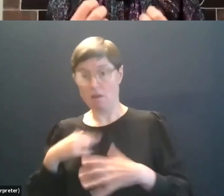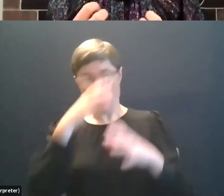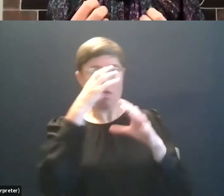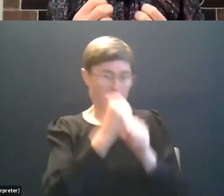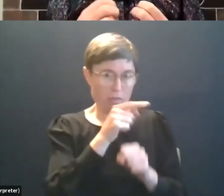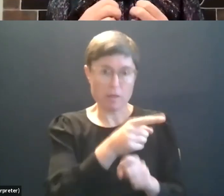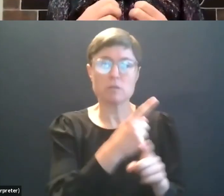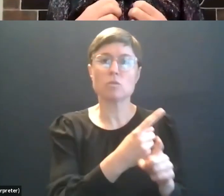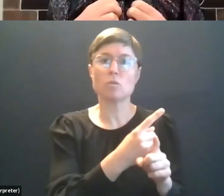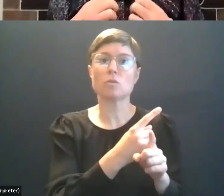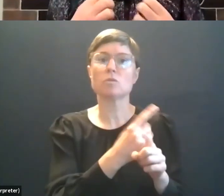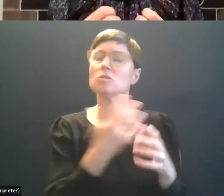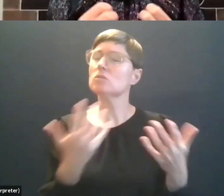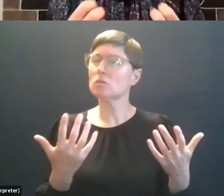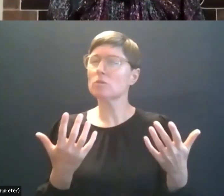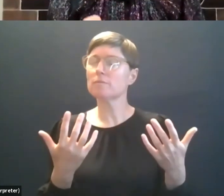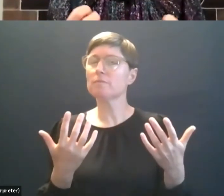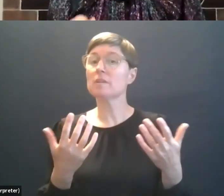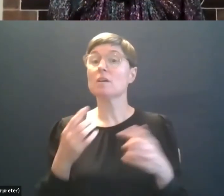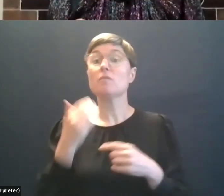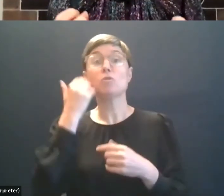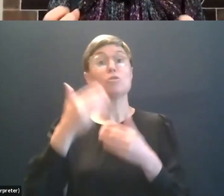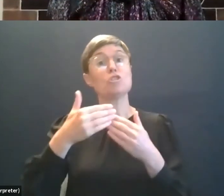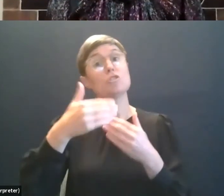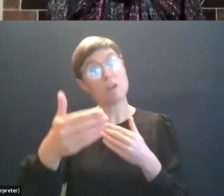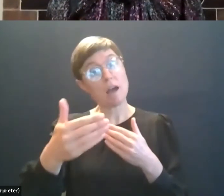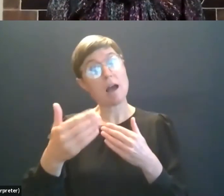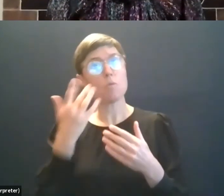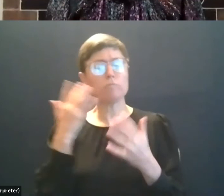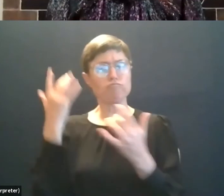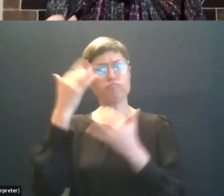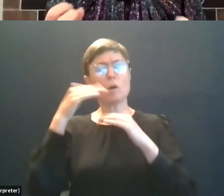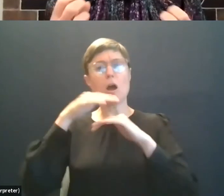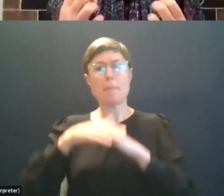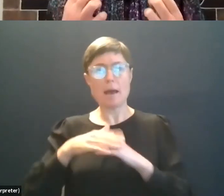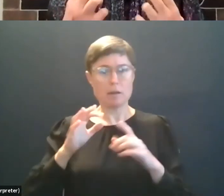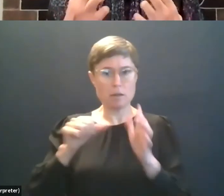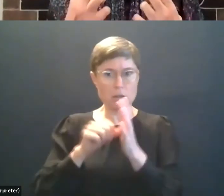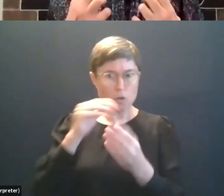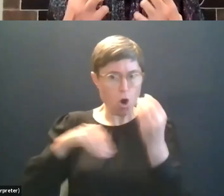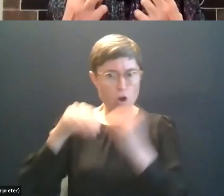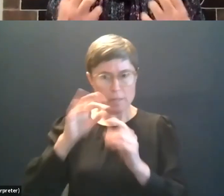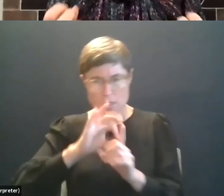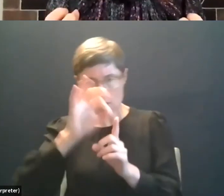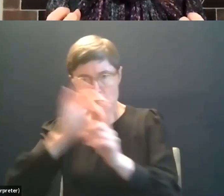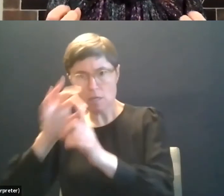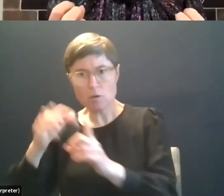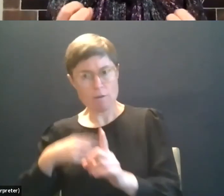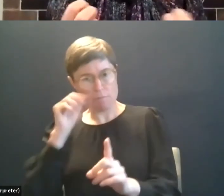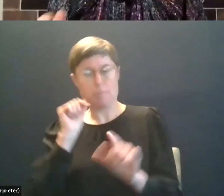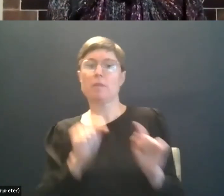with us into the post-COVID economic reconstruction. You know, it is one thing to say we are all